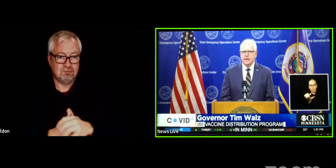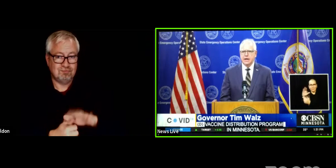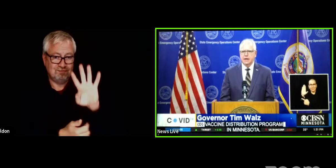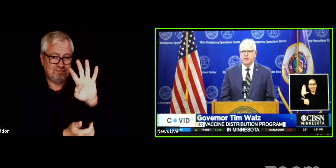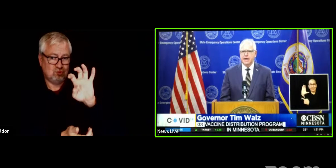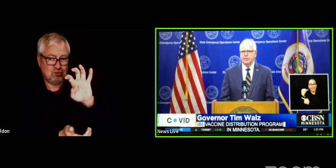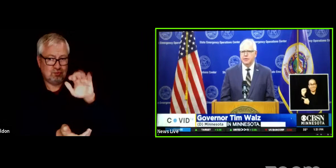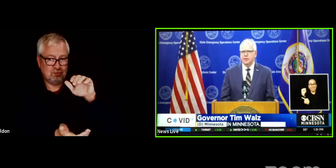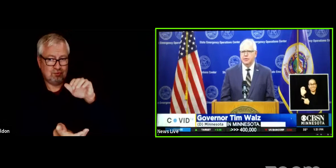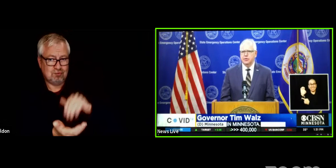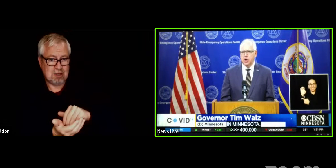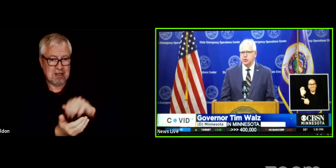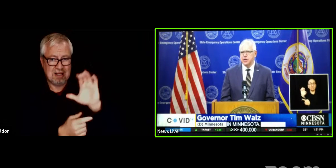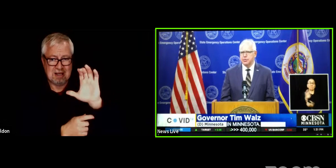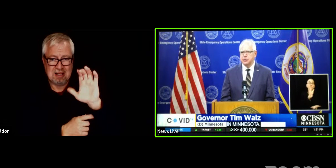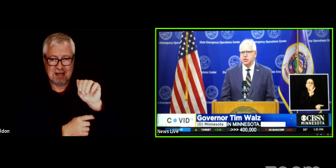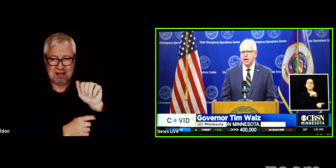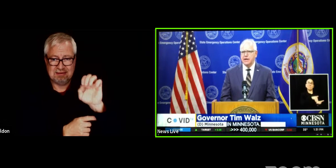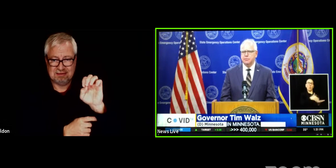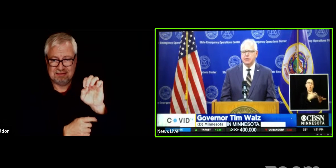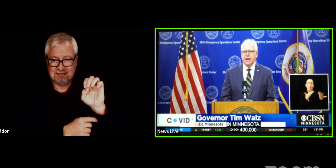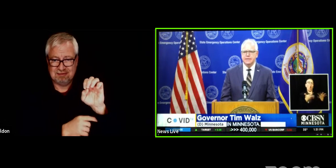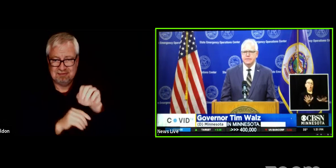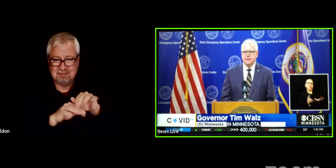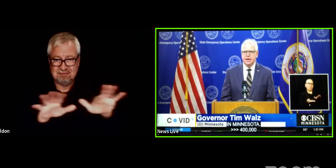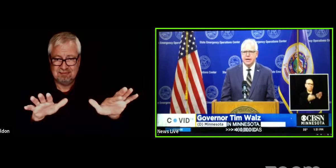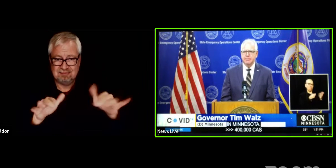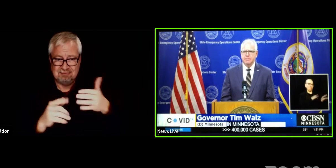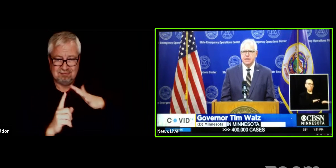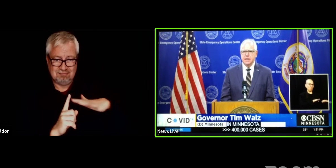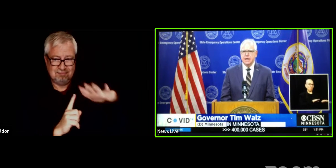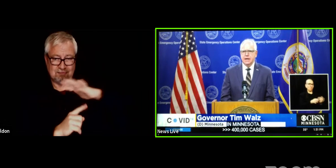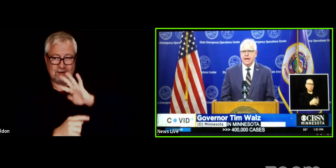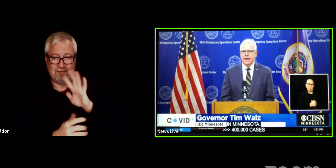THEIR LIVES. WE HAVE A LARGE NUMBER STILL HOSPITALIZED.